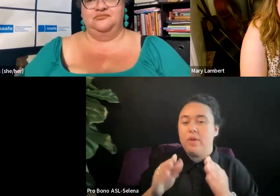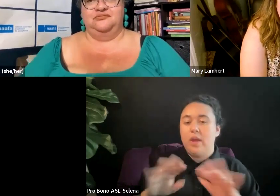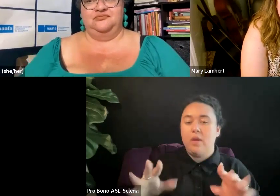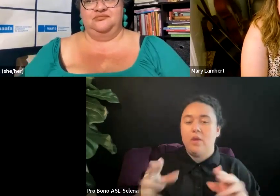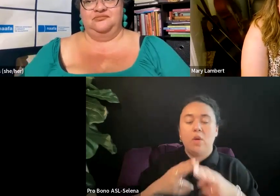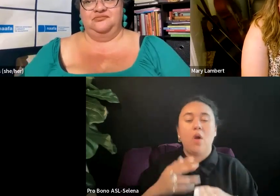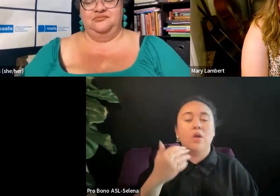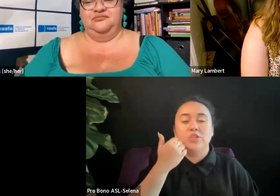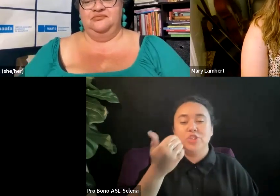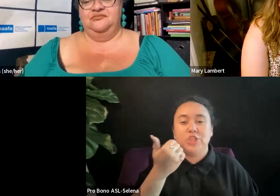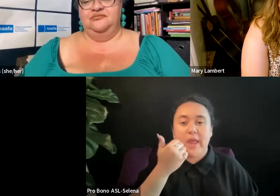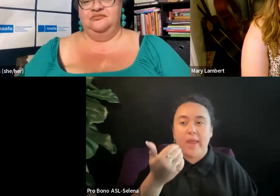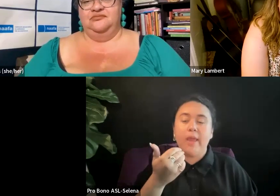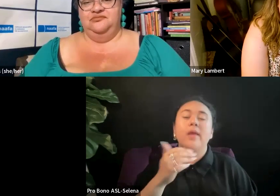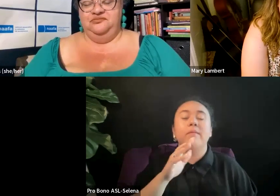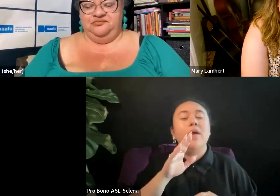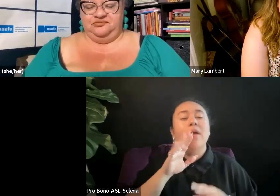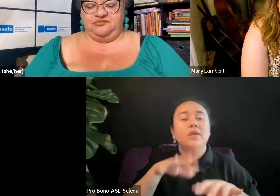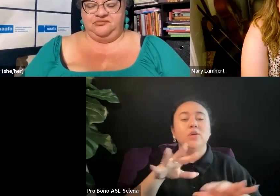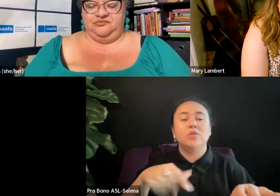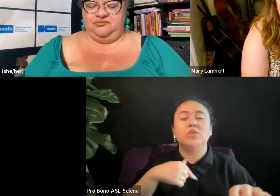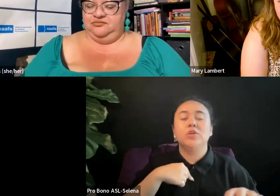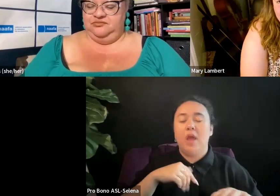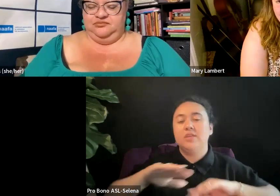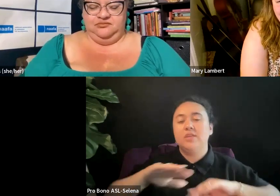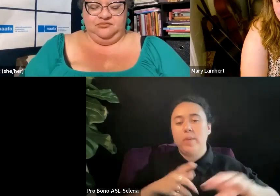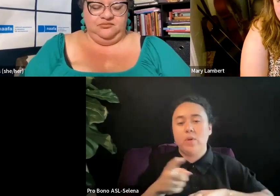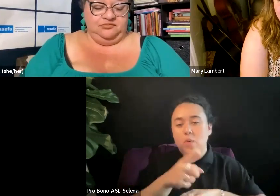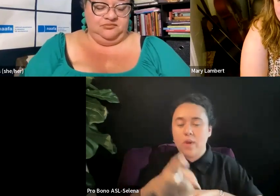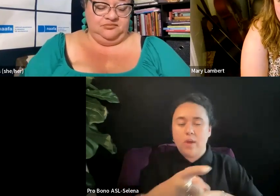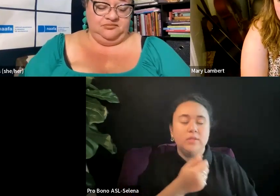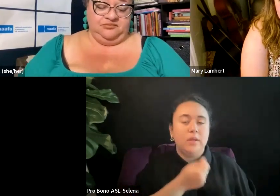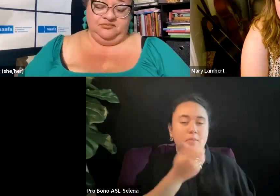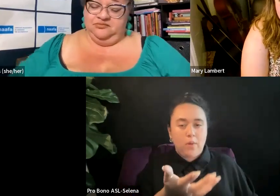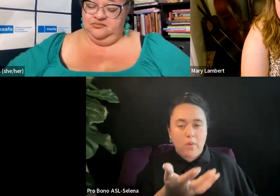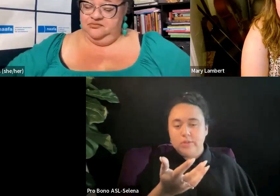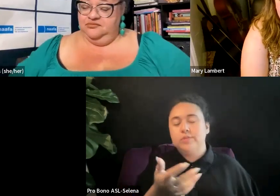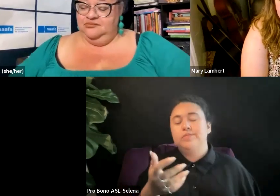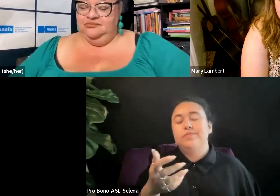I swim across of poetry and I'm working on my next album now.